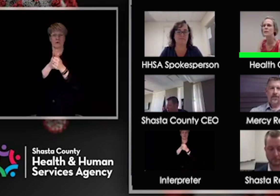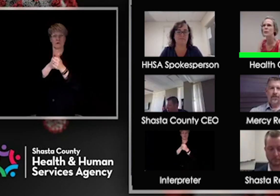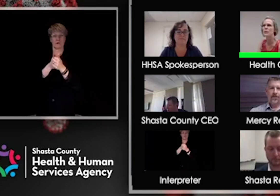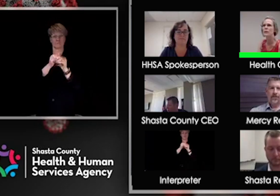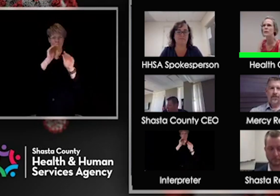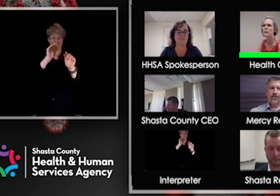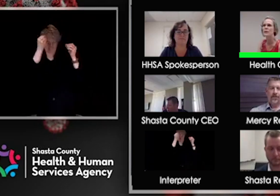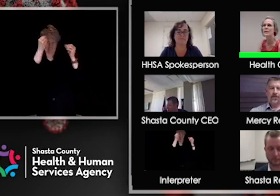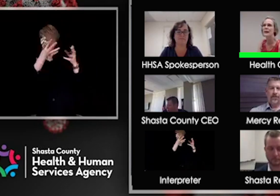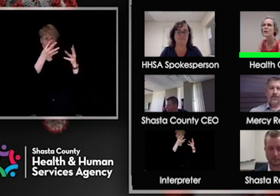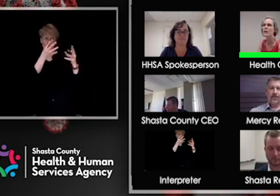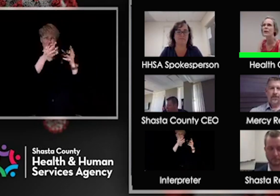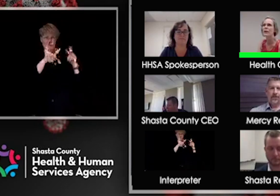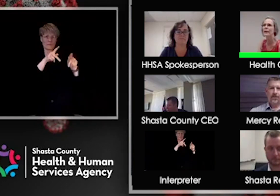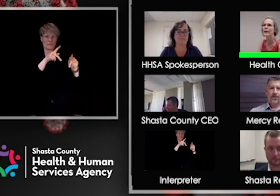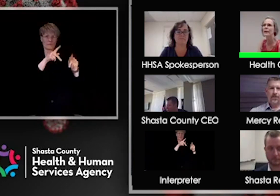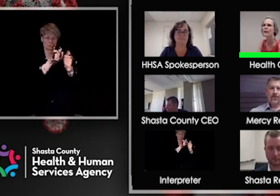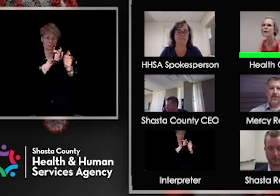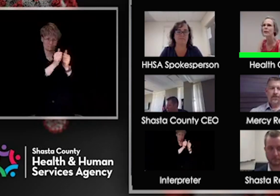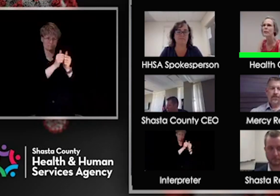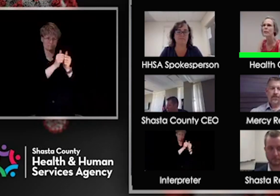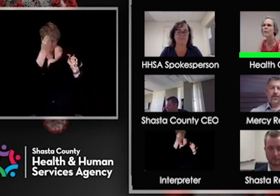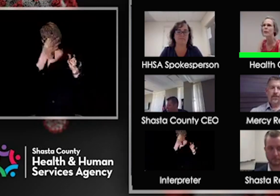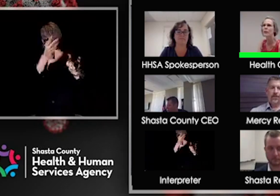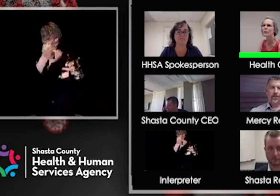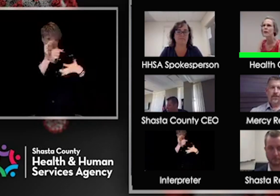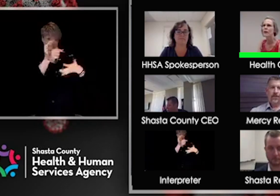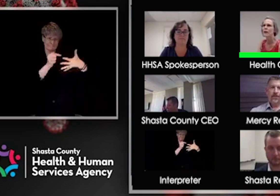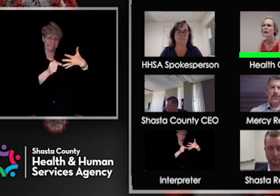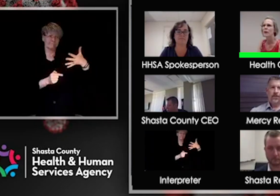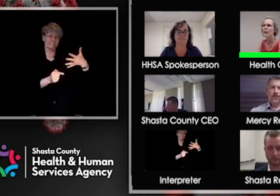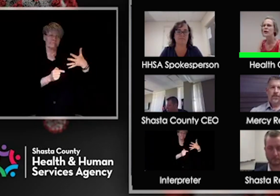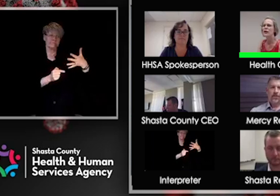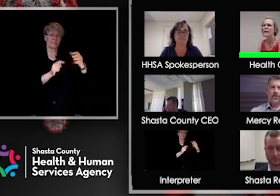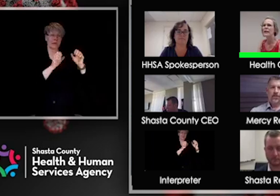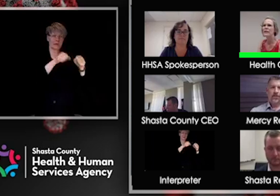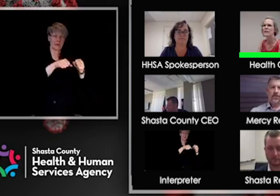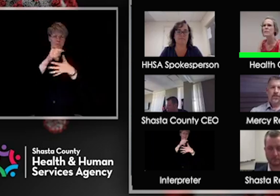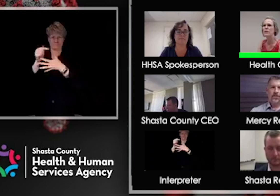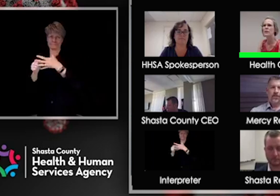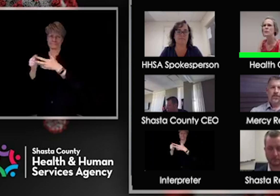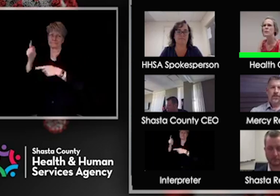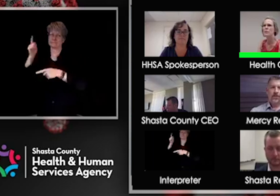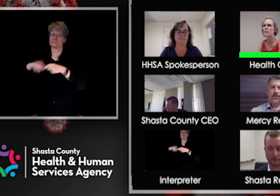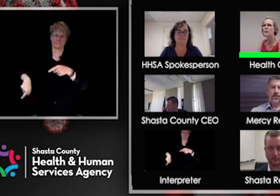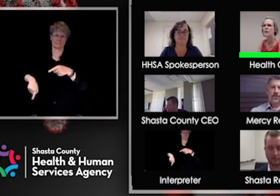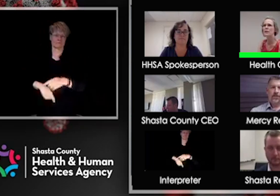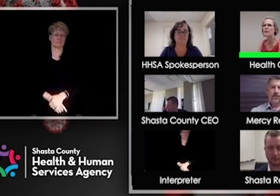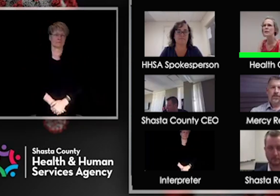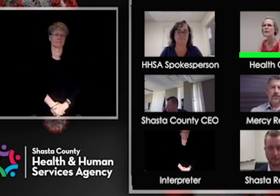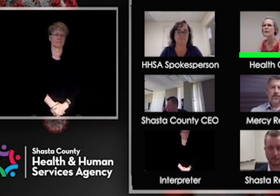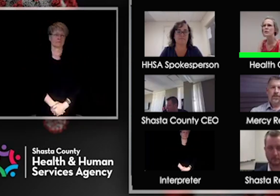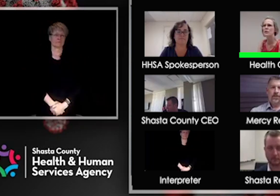know what is allowed. We actually have had some interaction with them previously, in